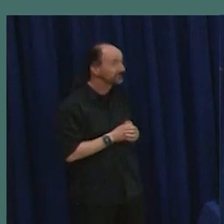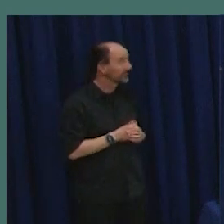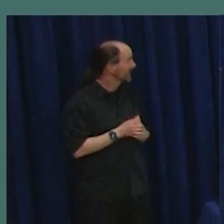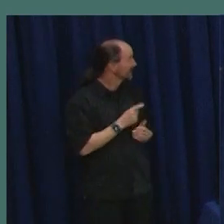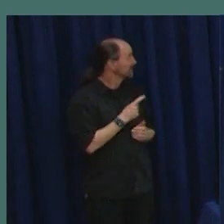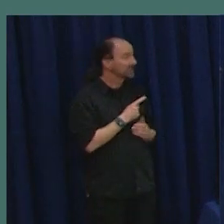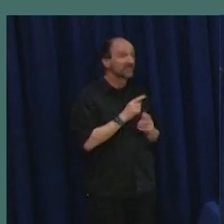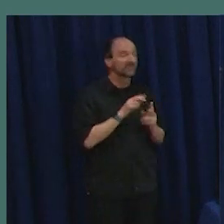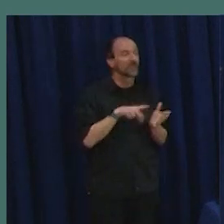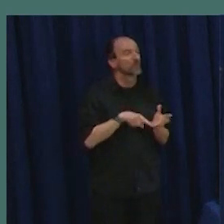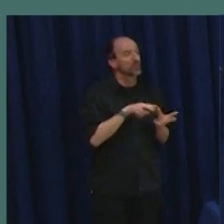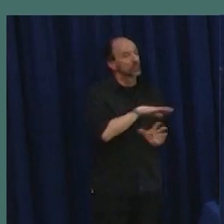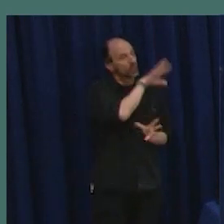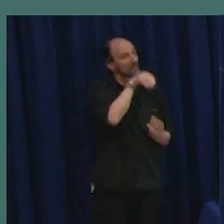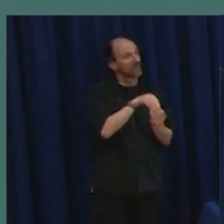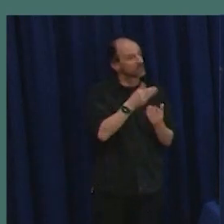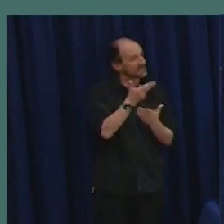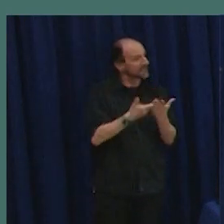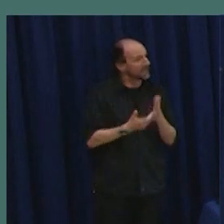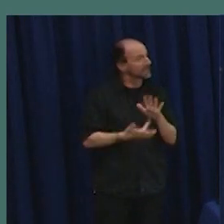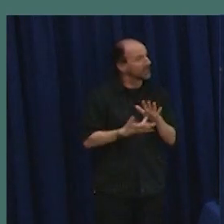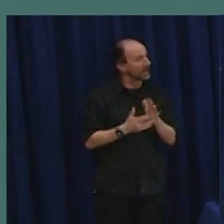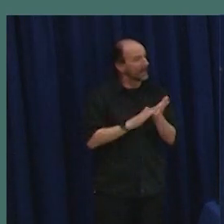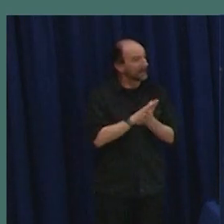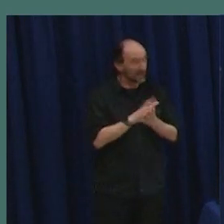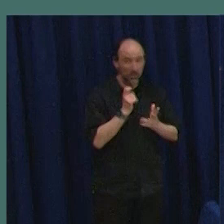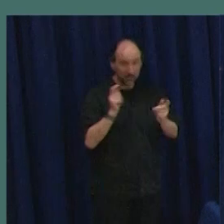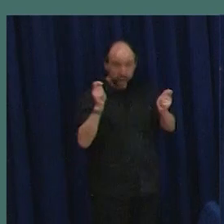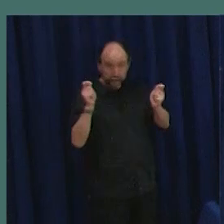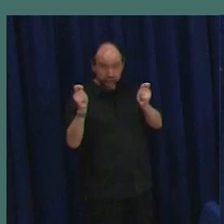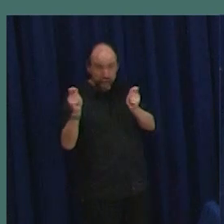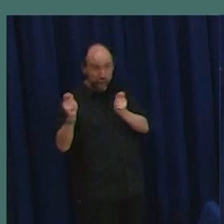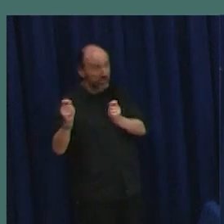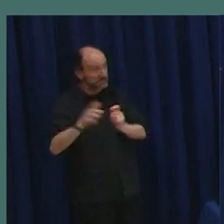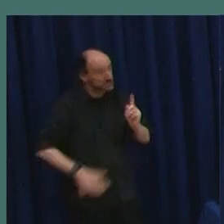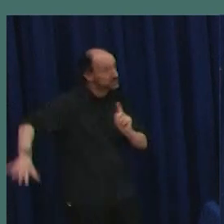way you teach and examine, that helps people with neurodiversity but it also helps everybody, okay,